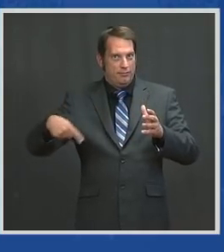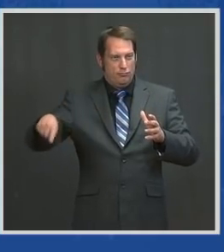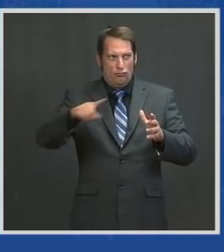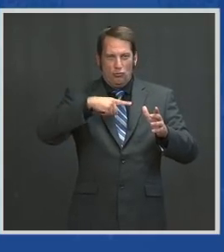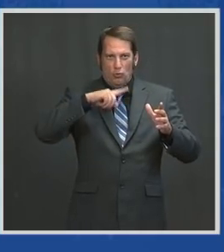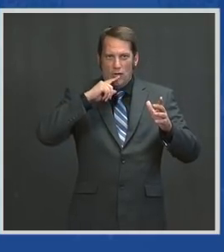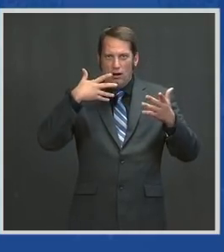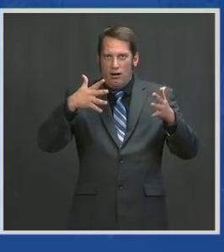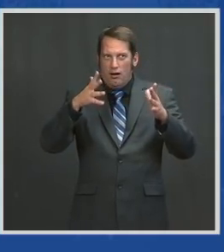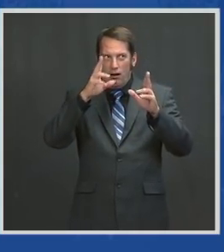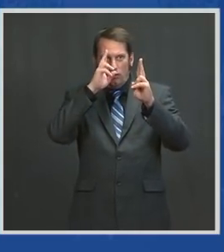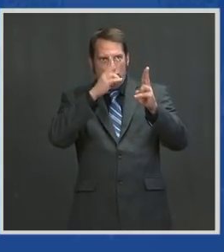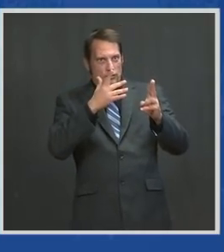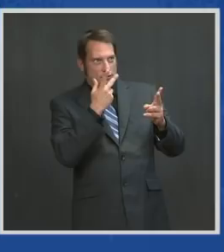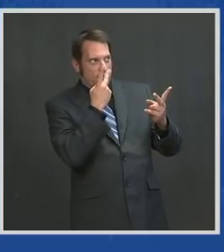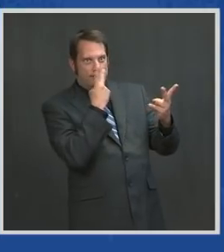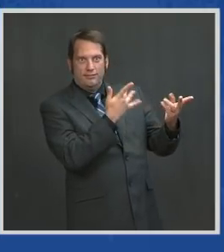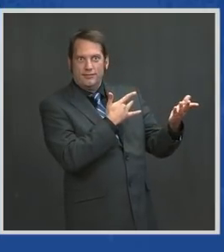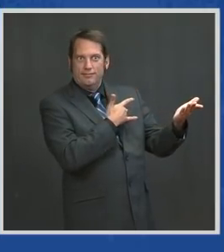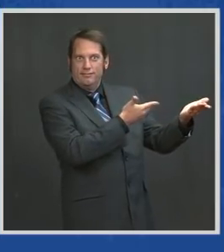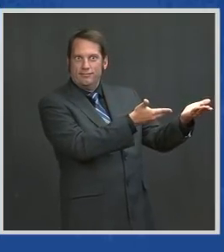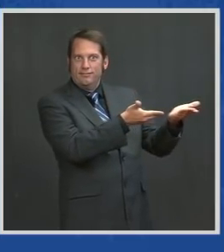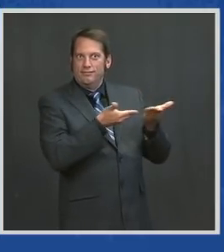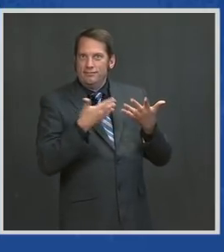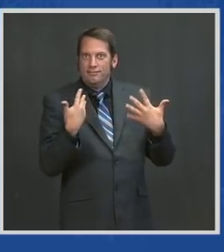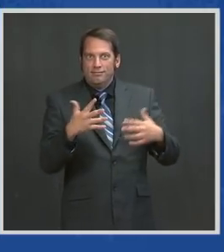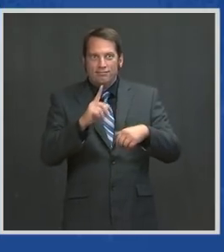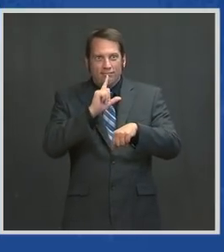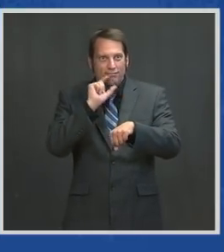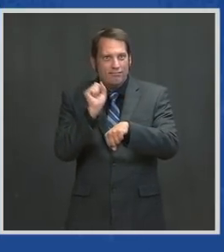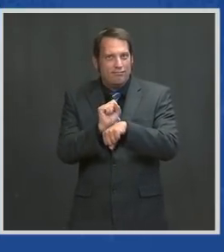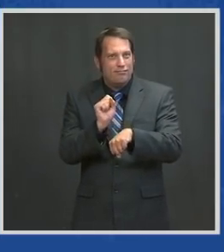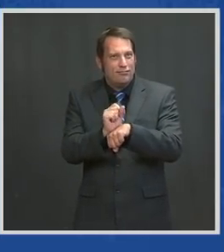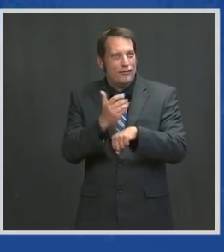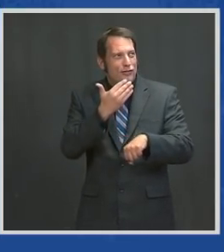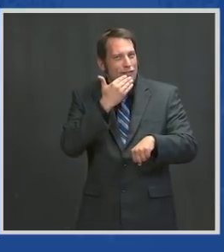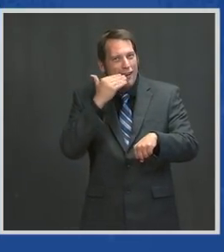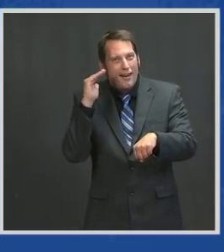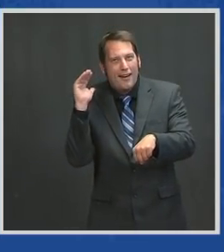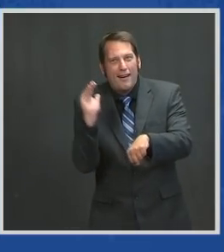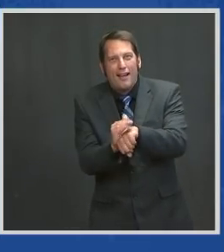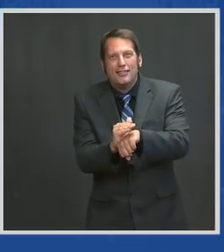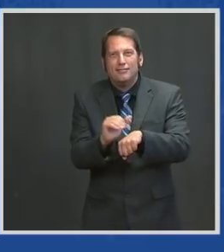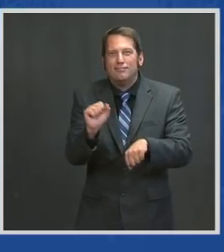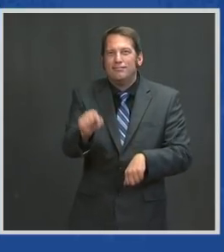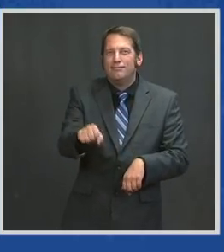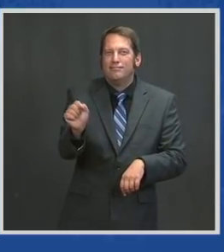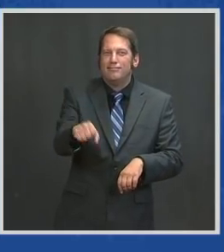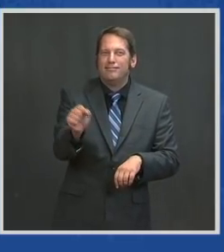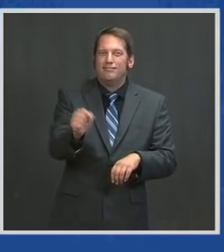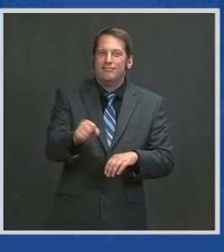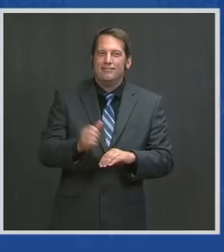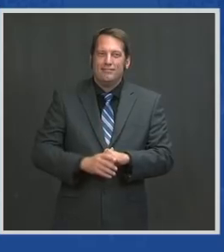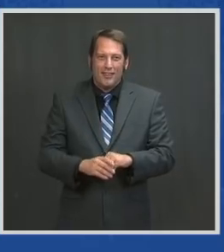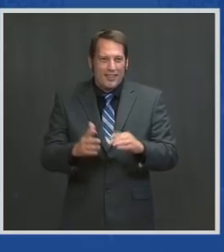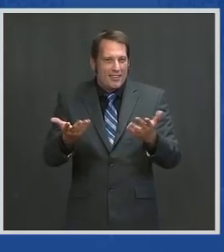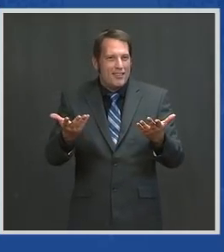this is absolutely a bloody good evening. And, you know, what a way to welcome what is going to be surely a special night.